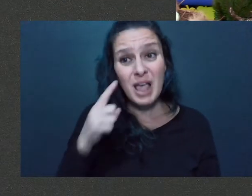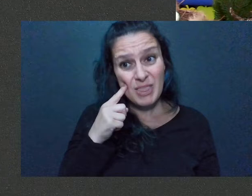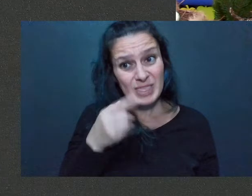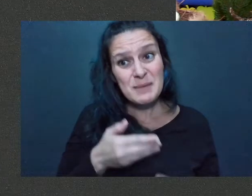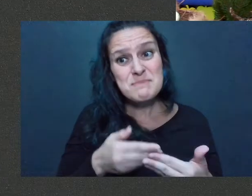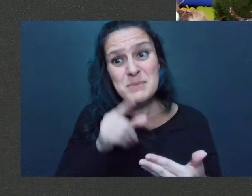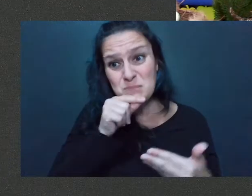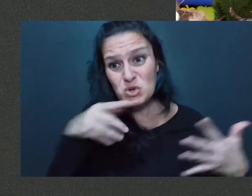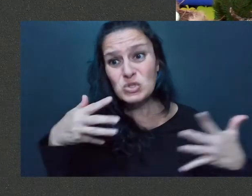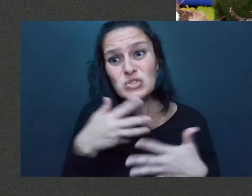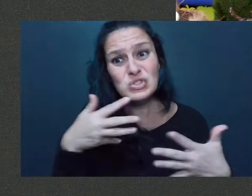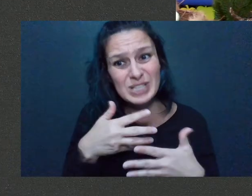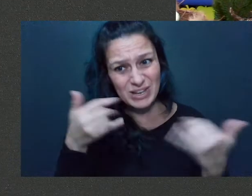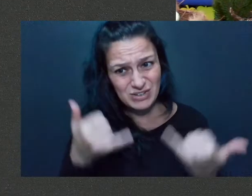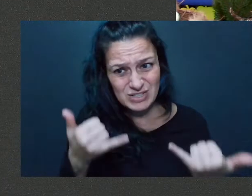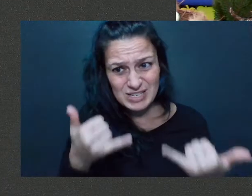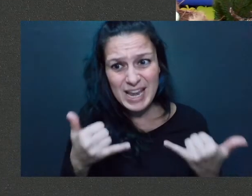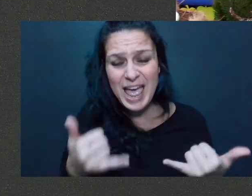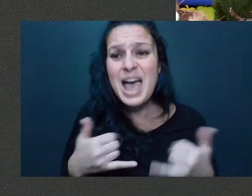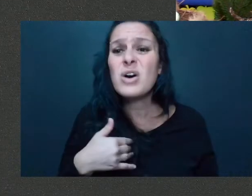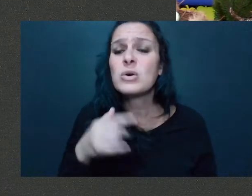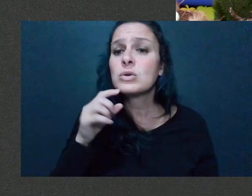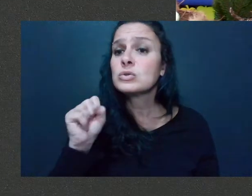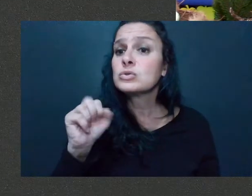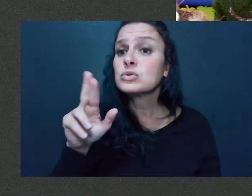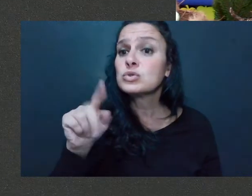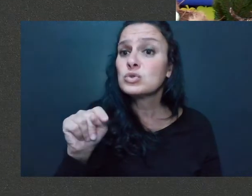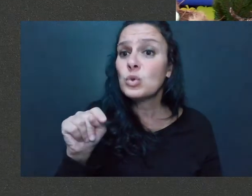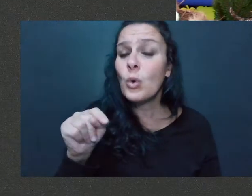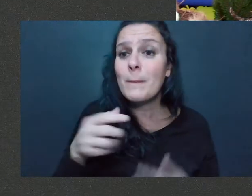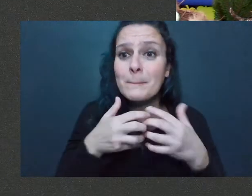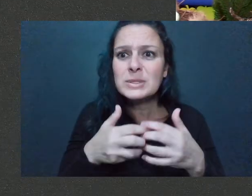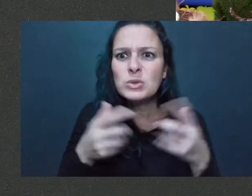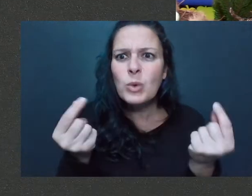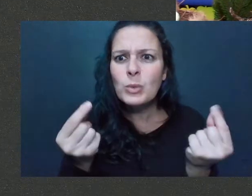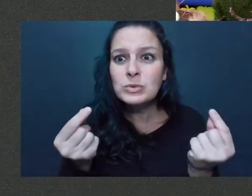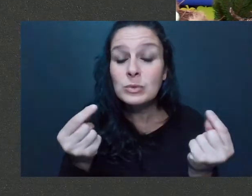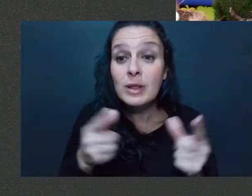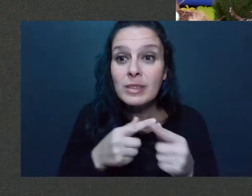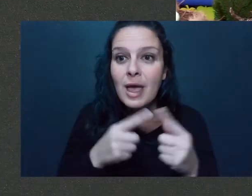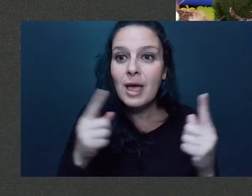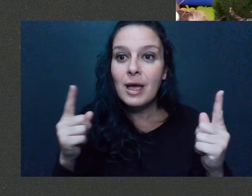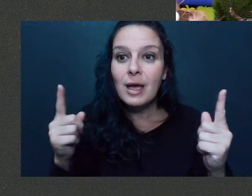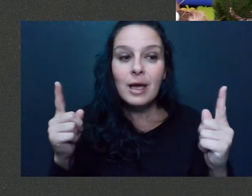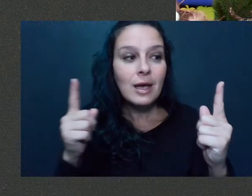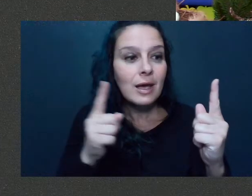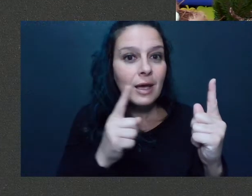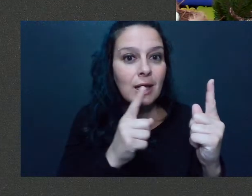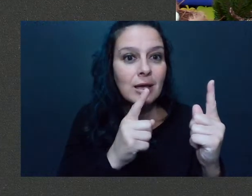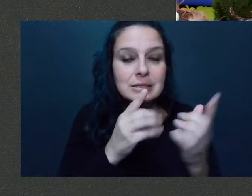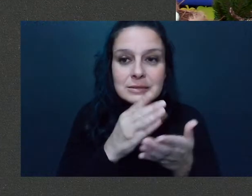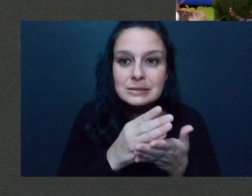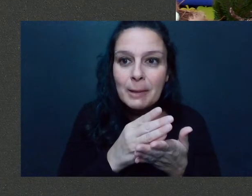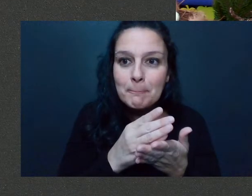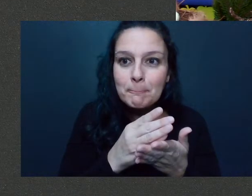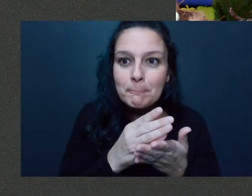I think he's scared now. What is the snort gonna do? Just then, [gasping] the snort came to a stop.